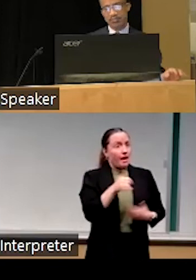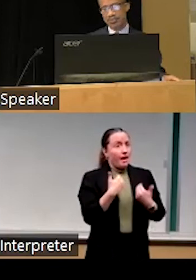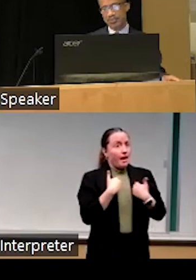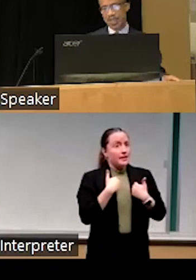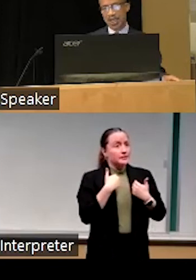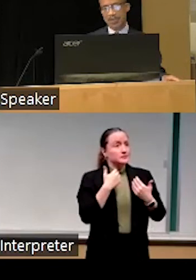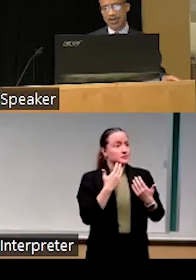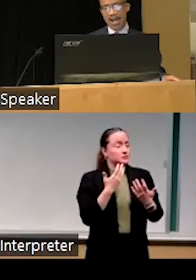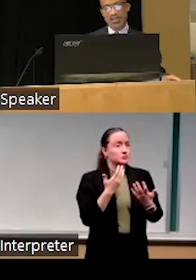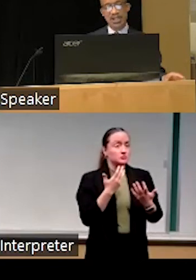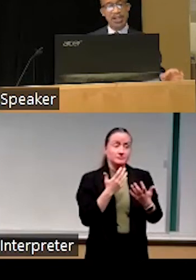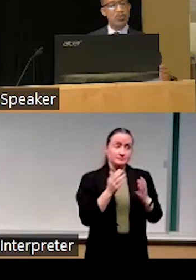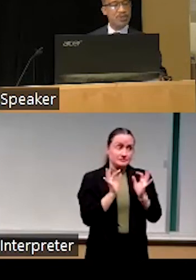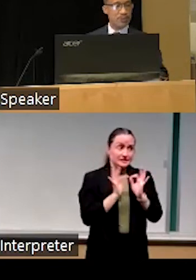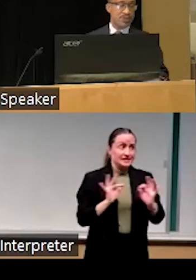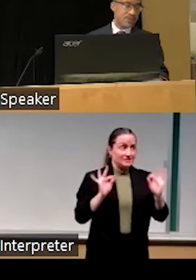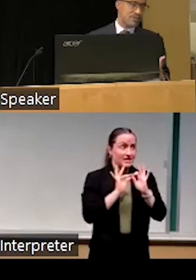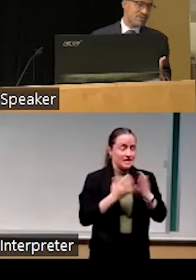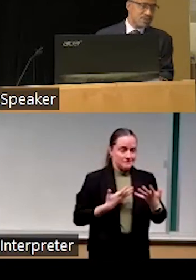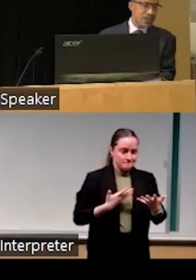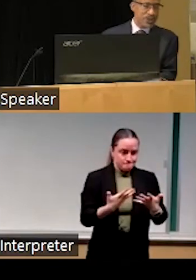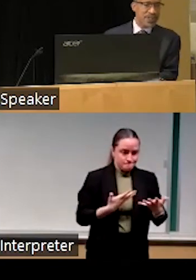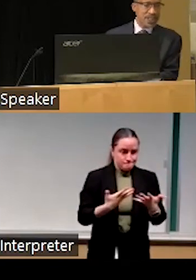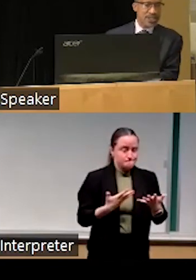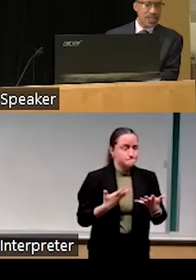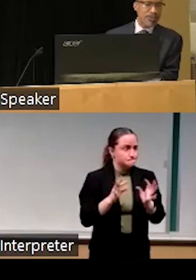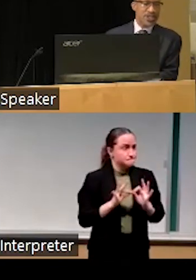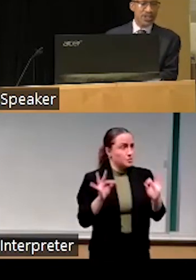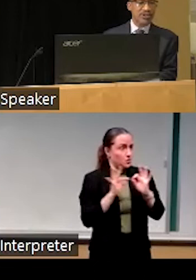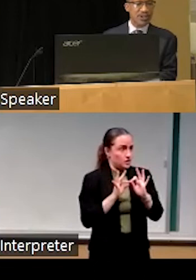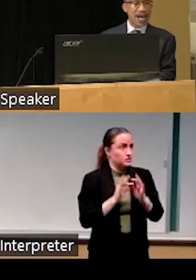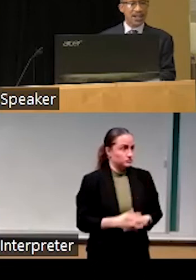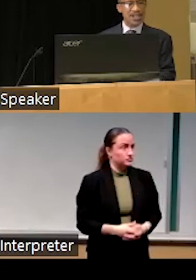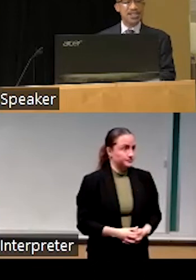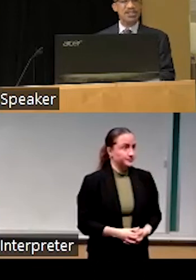um um interaction and with with you know within a particular adolescent